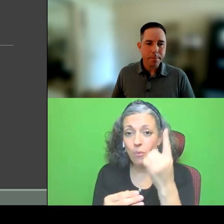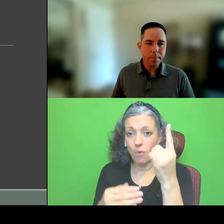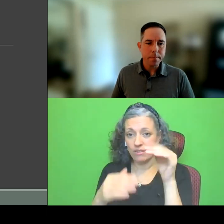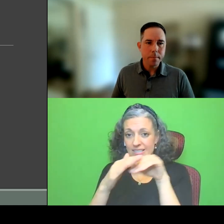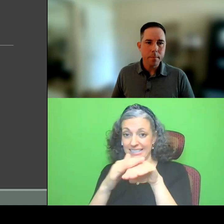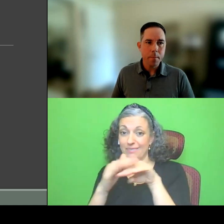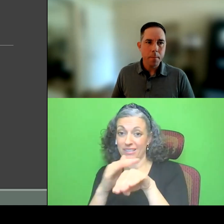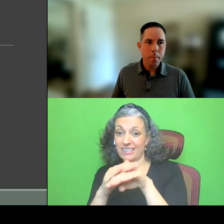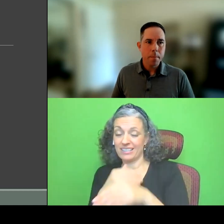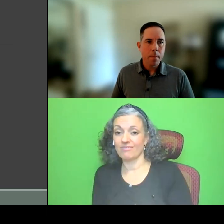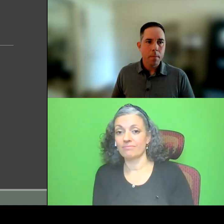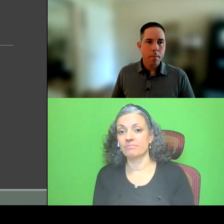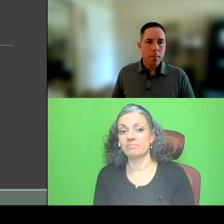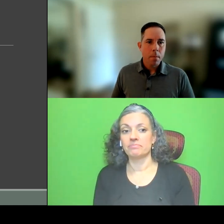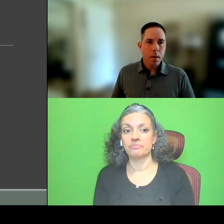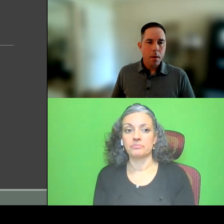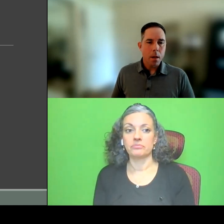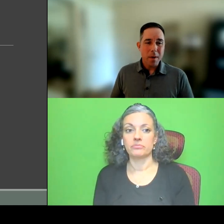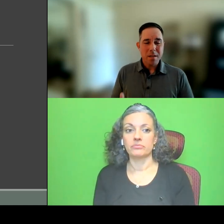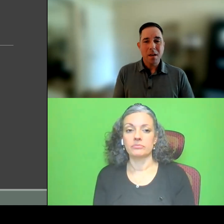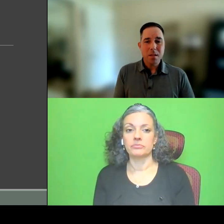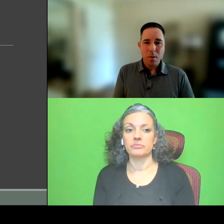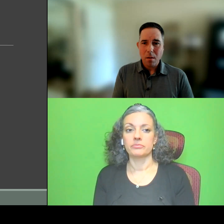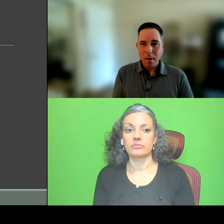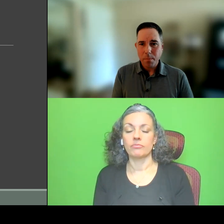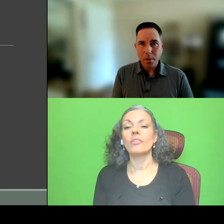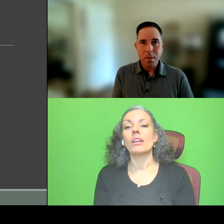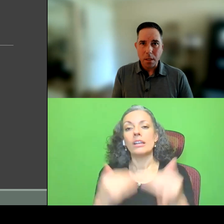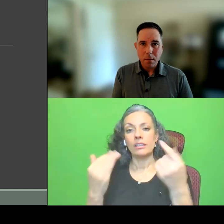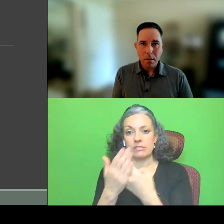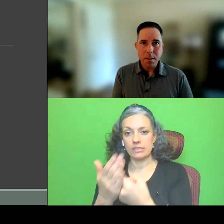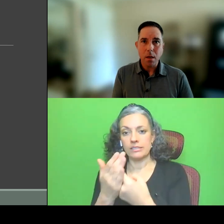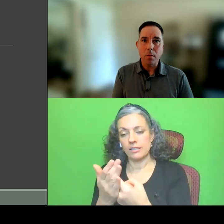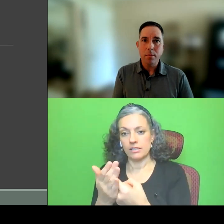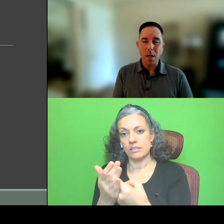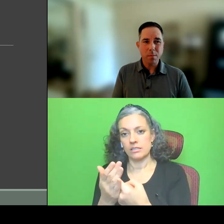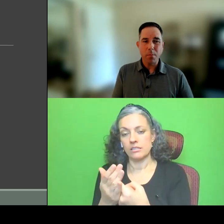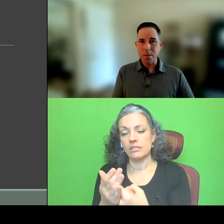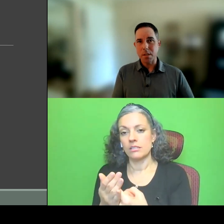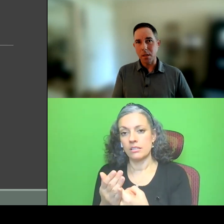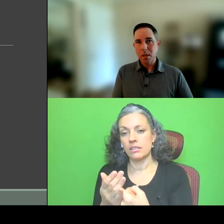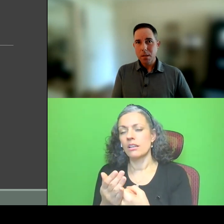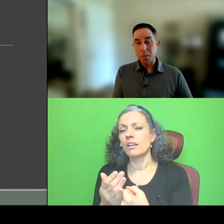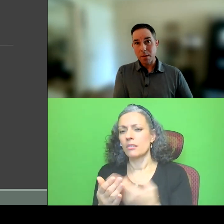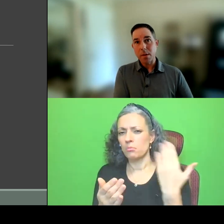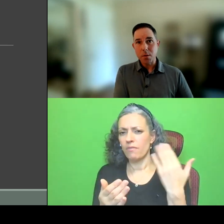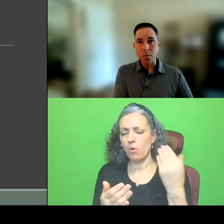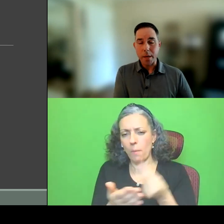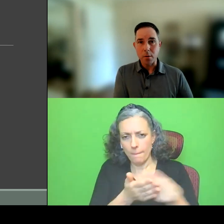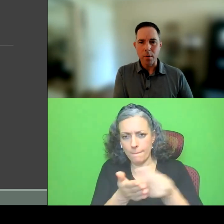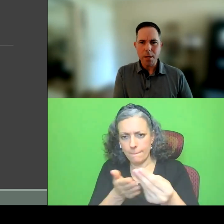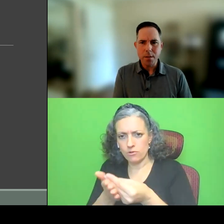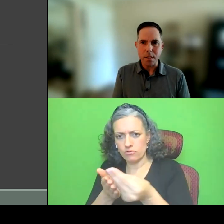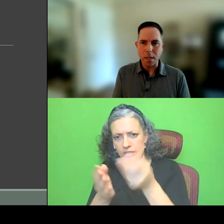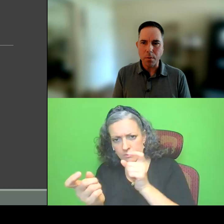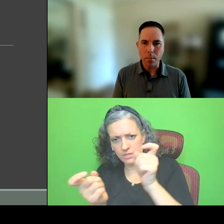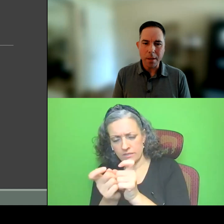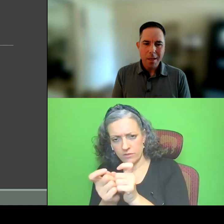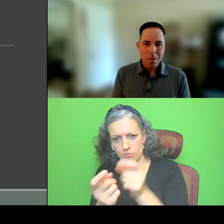And then we can talk as well about purchasing itself. We talked about purchasing specific to that humans relations example but